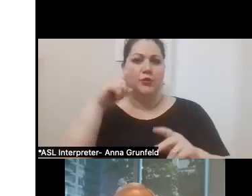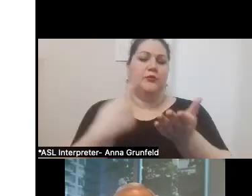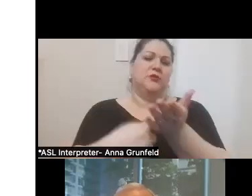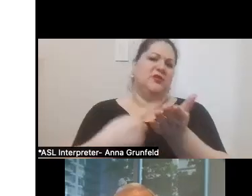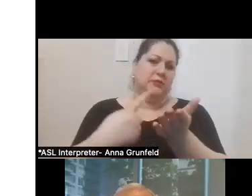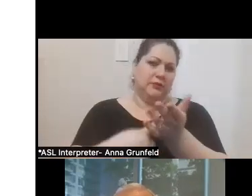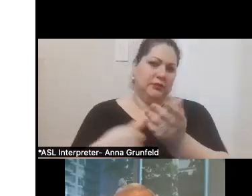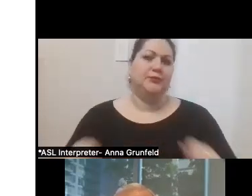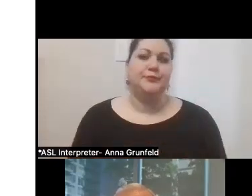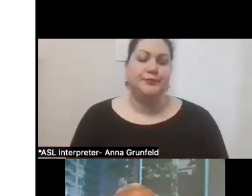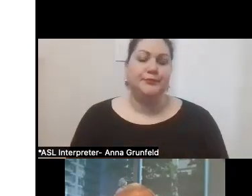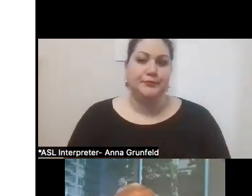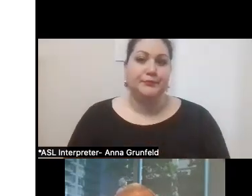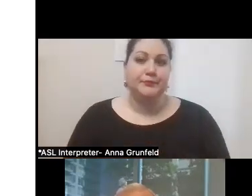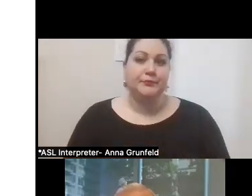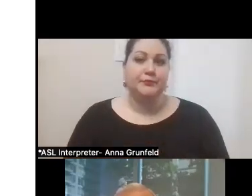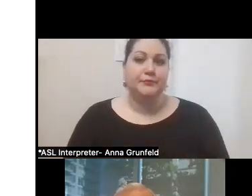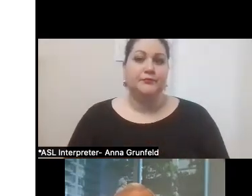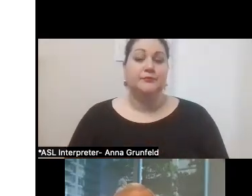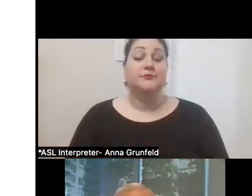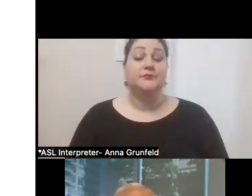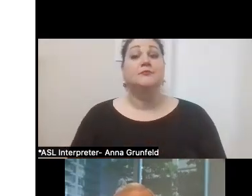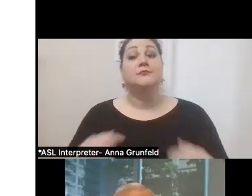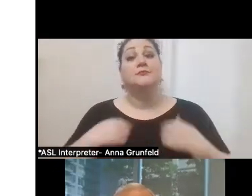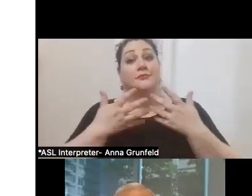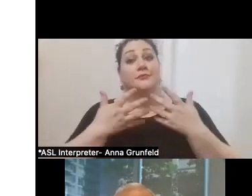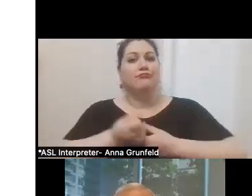I'd like to express my appreciation to my colleagues,